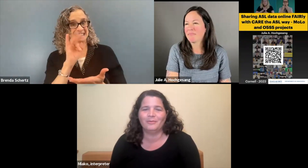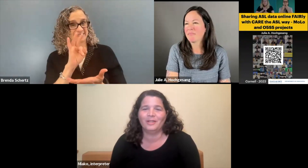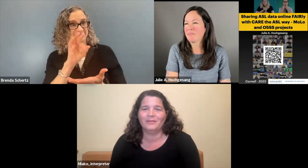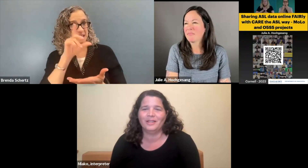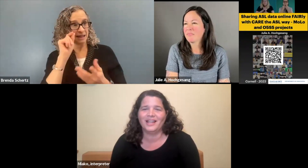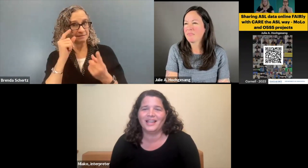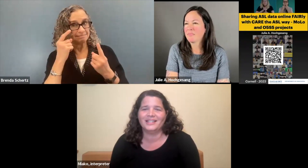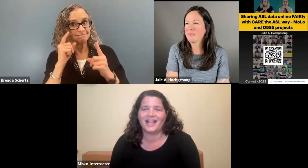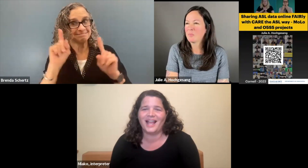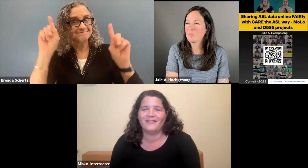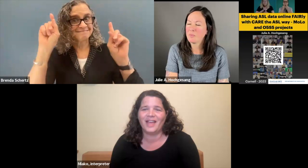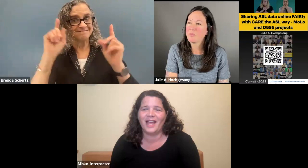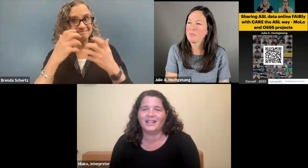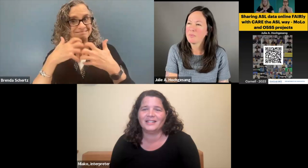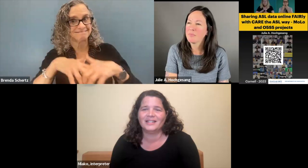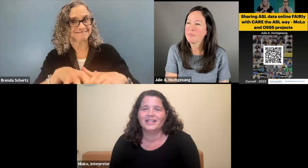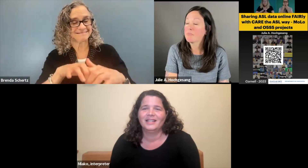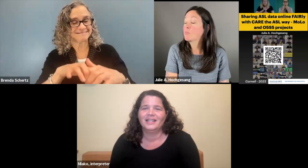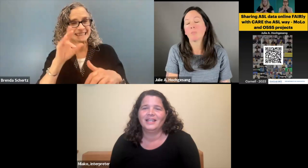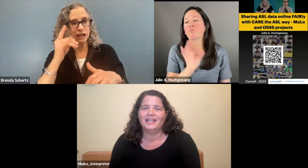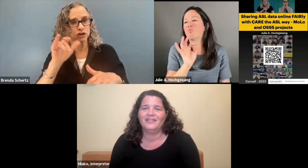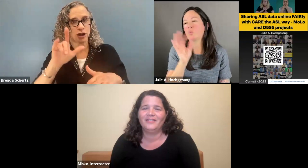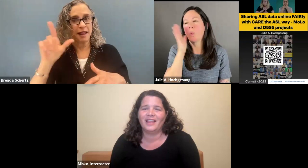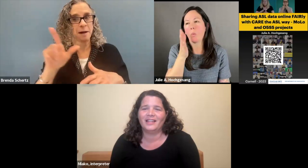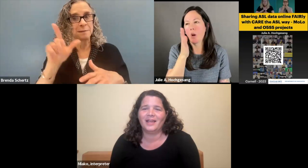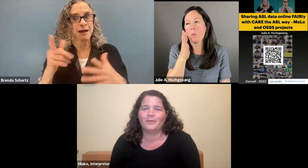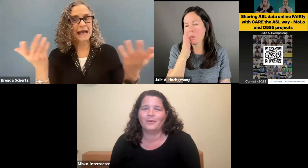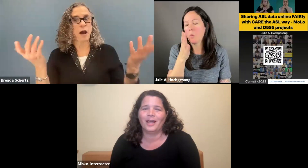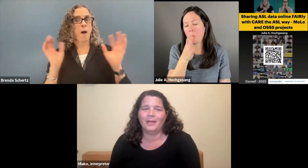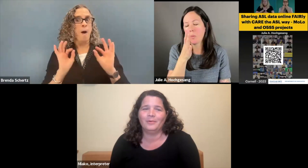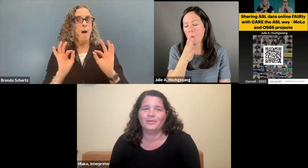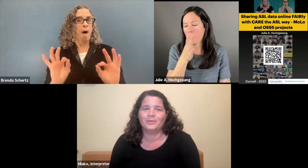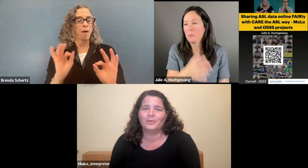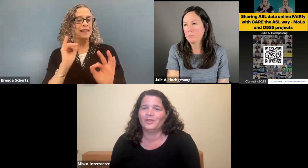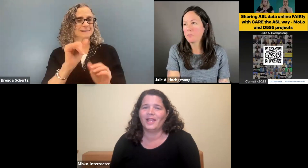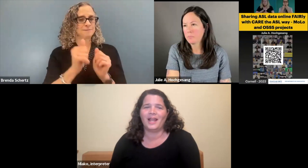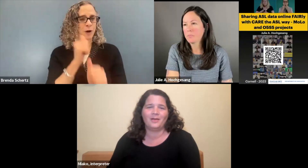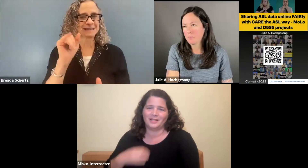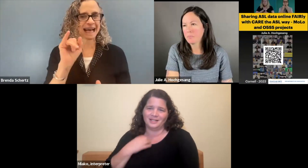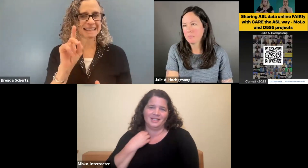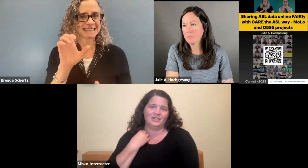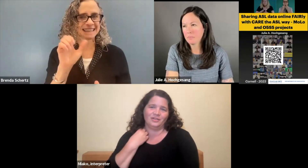really really nice to have that if Gallaudet were able to work that out as a digital